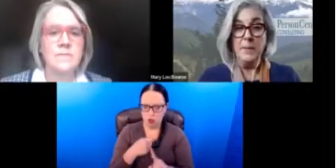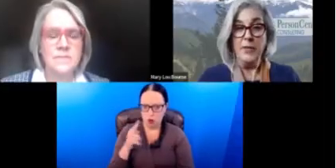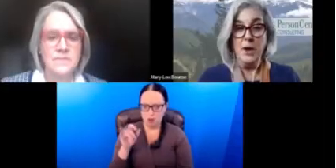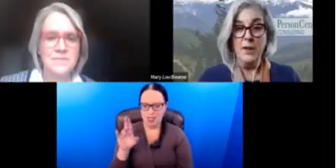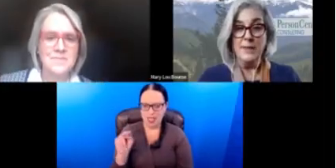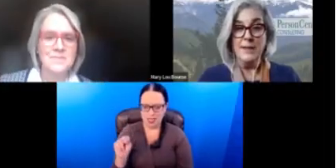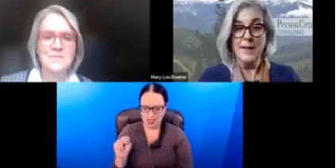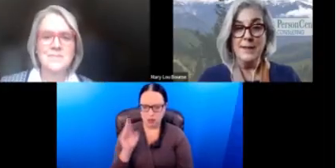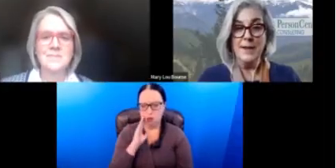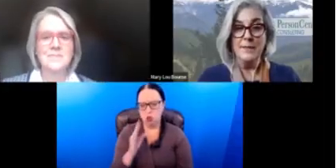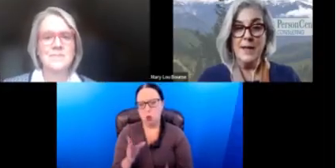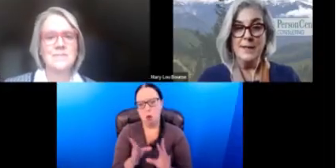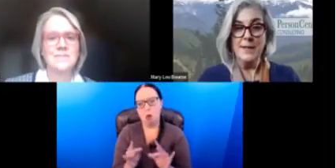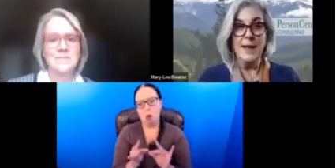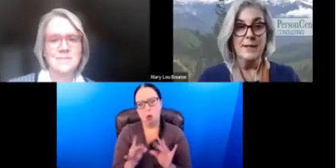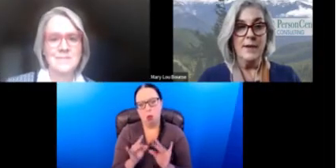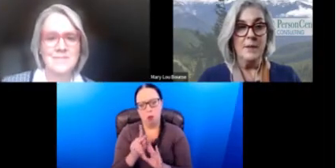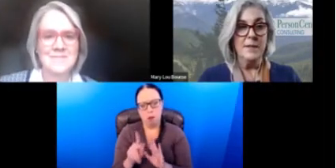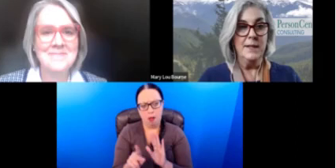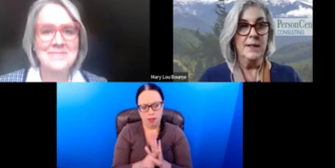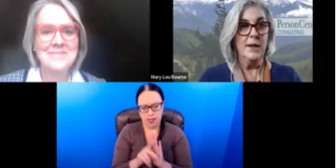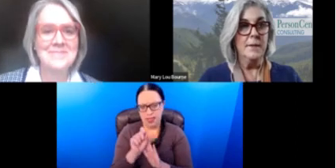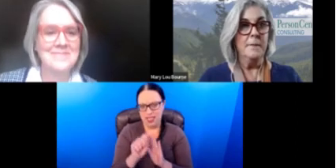bit about the policy that the state of Tennessee has developed in this area.